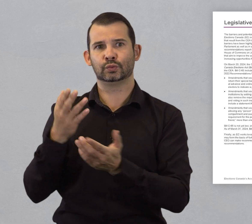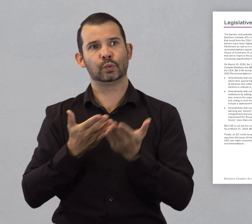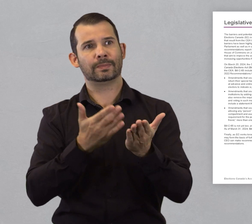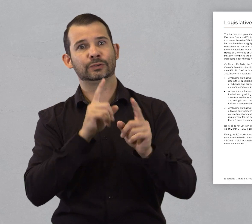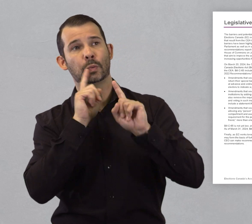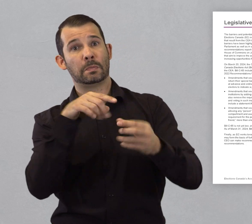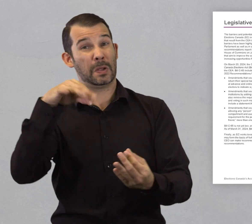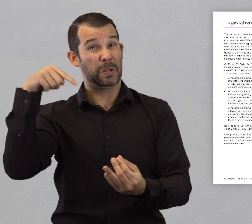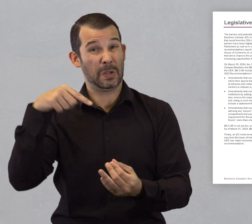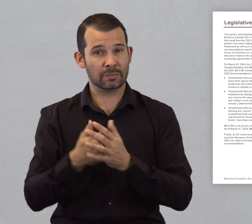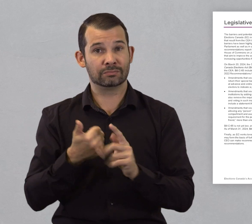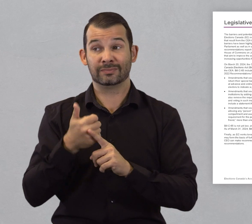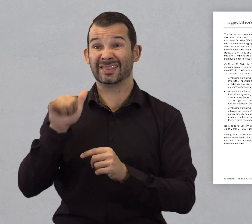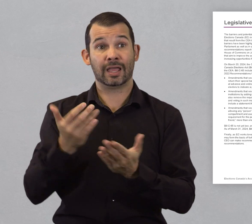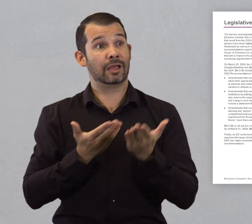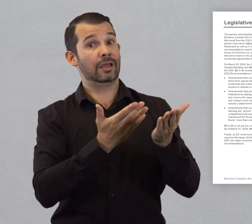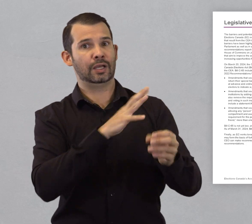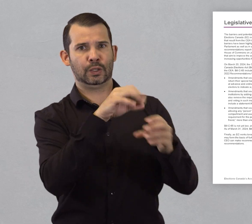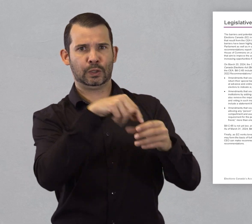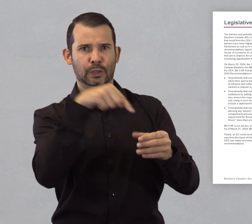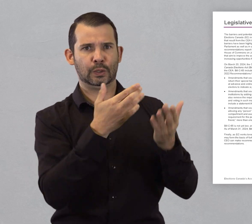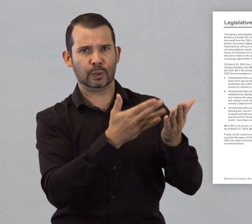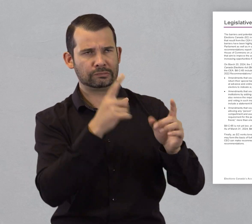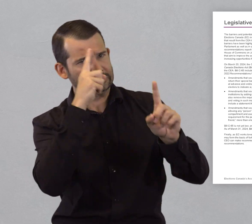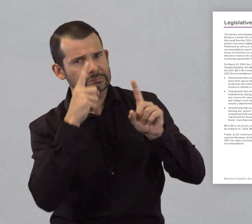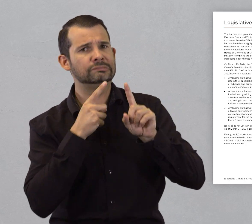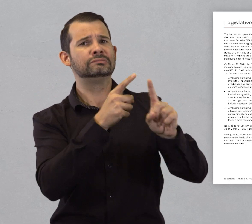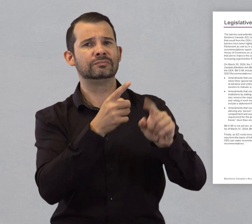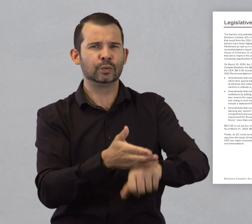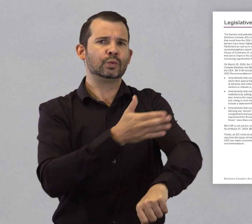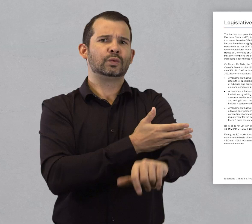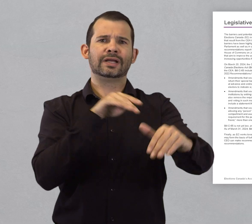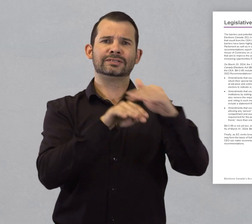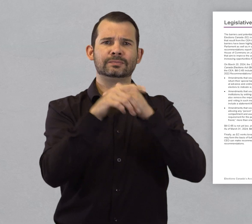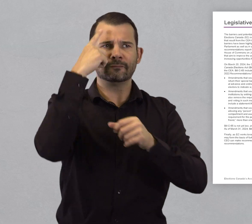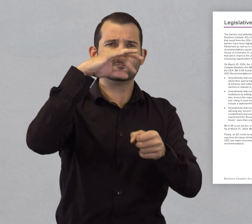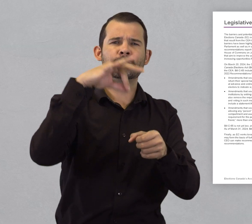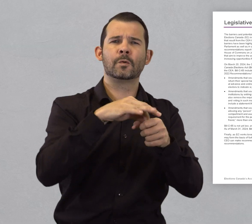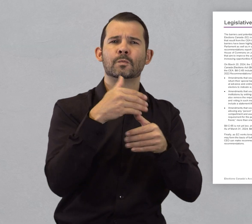Recommendations Report), includes recommendations that aim to improve the accessibility of the